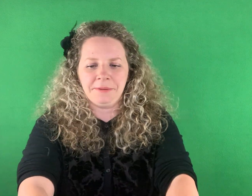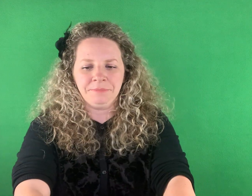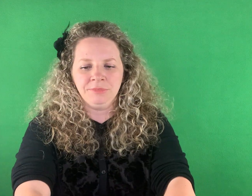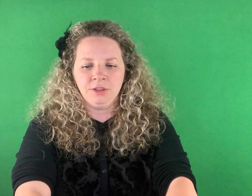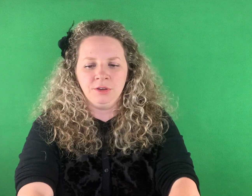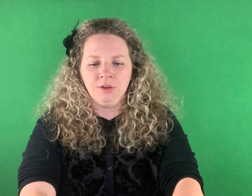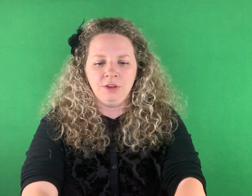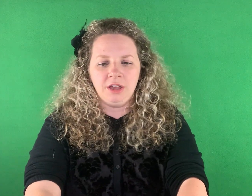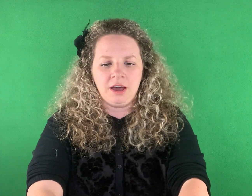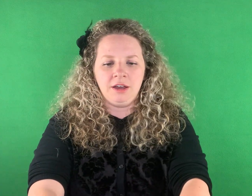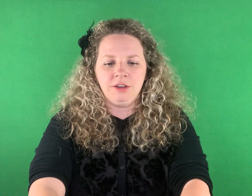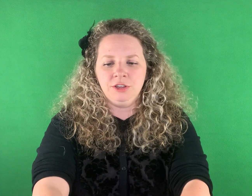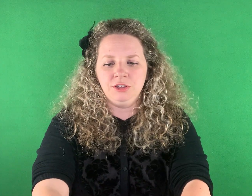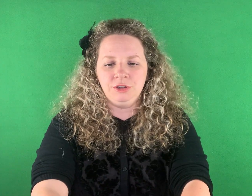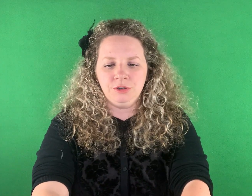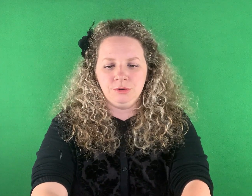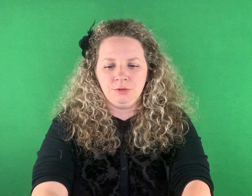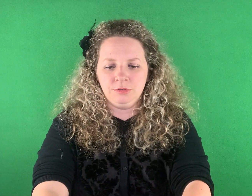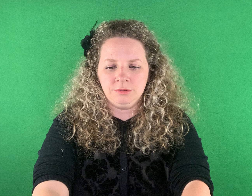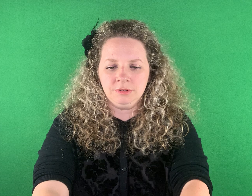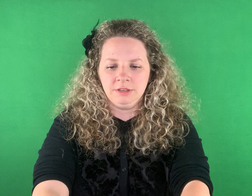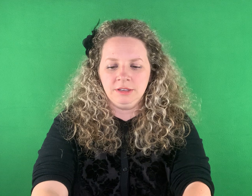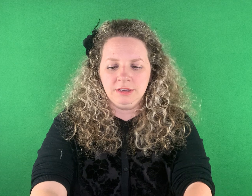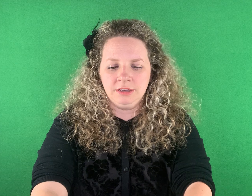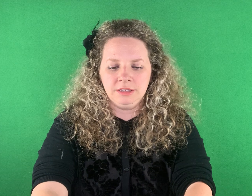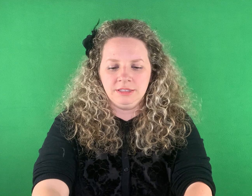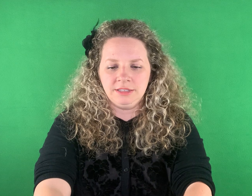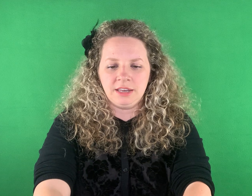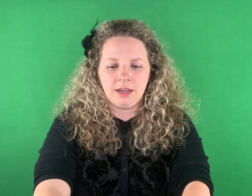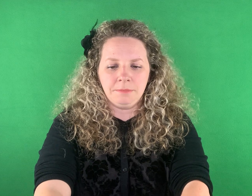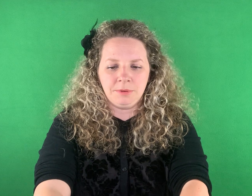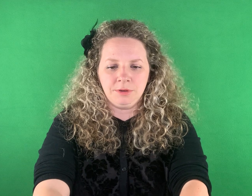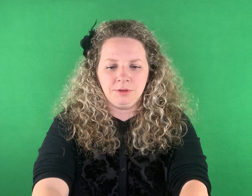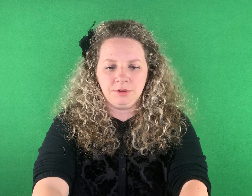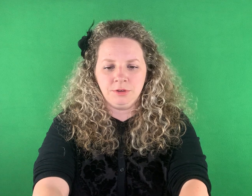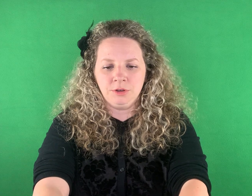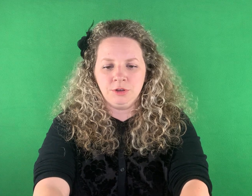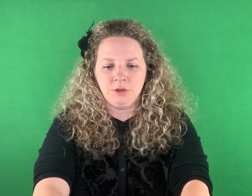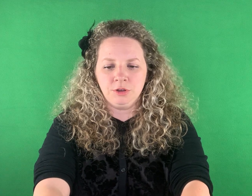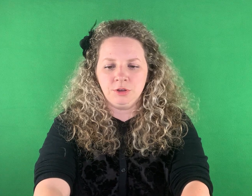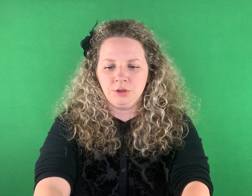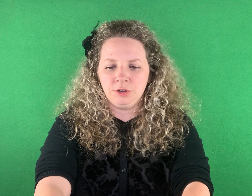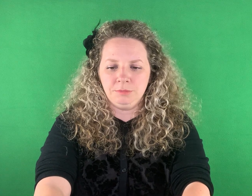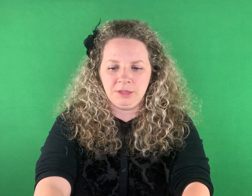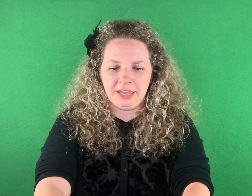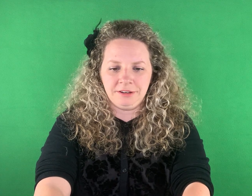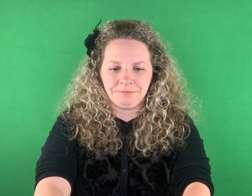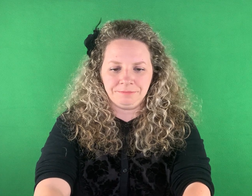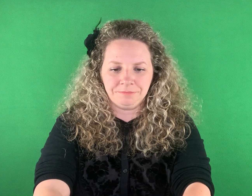YOU SET-UP GOOD PLAN Okay.